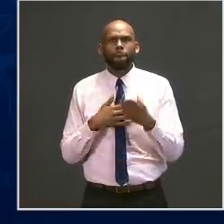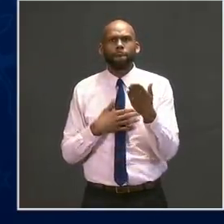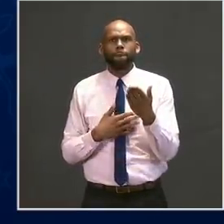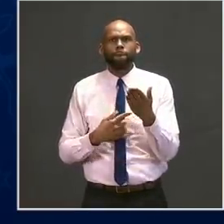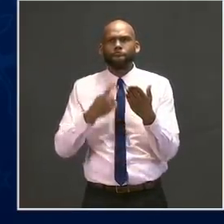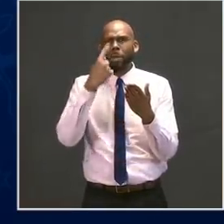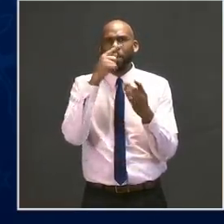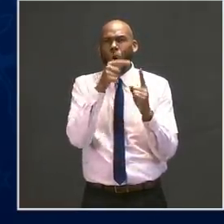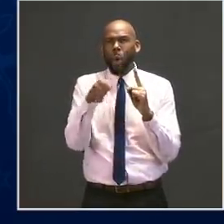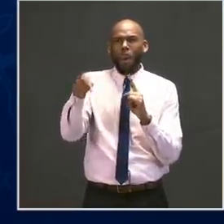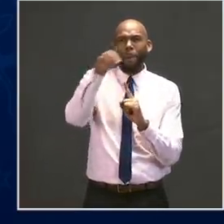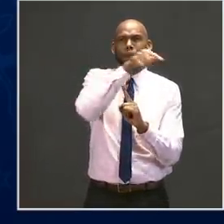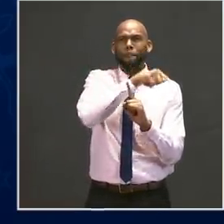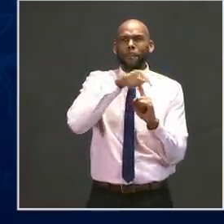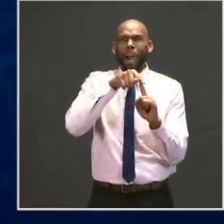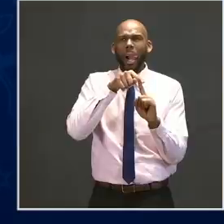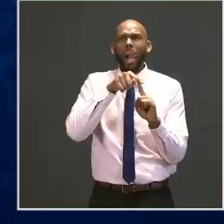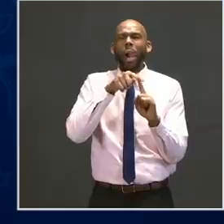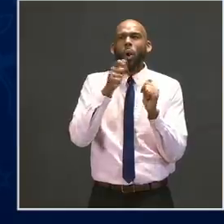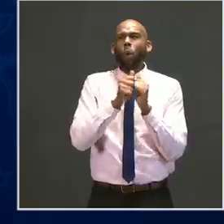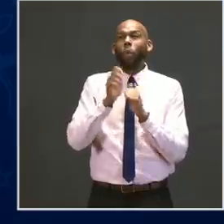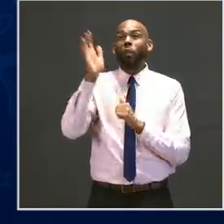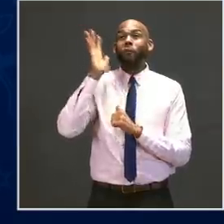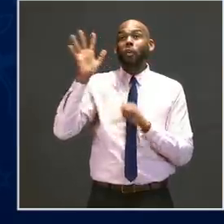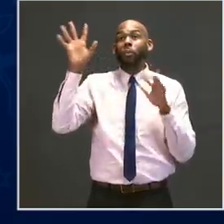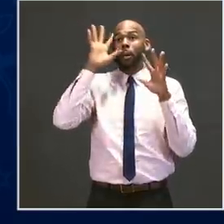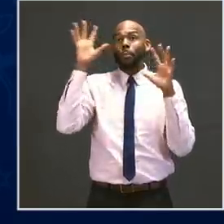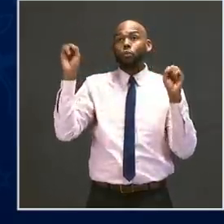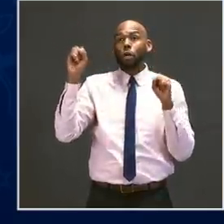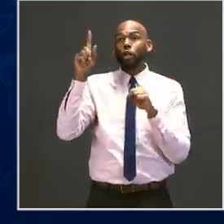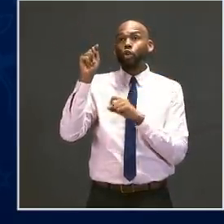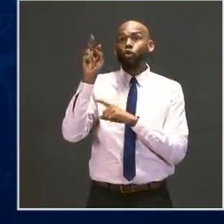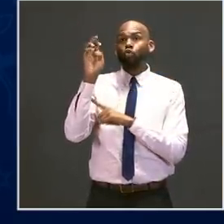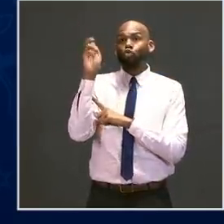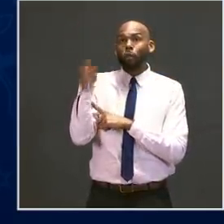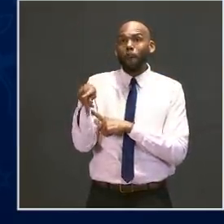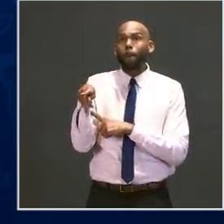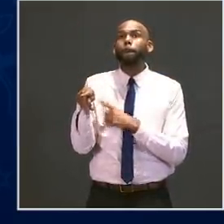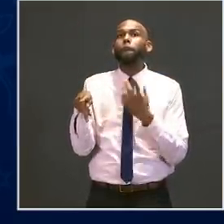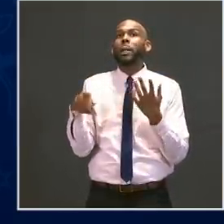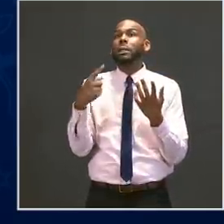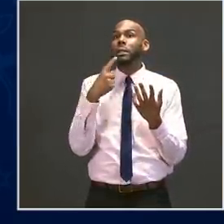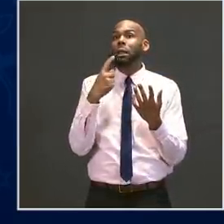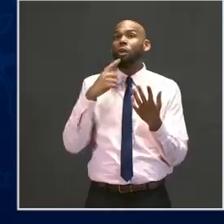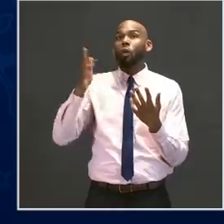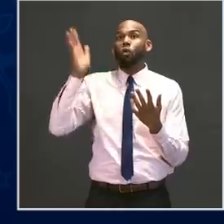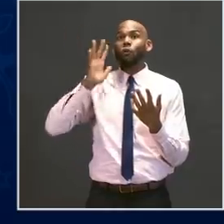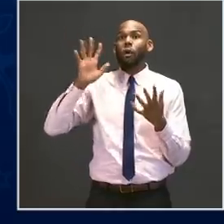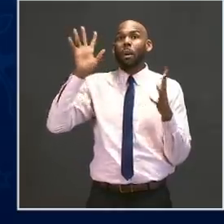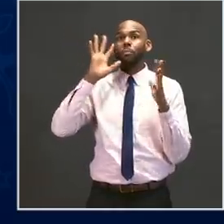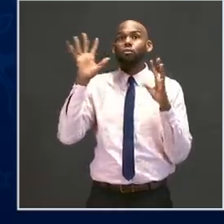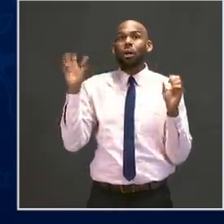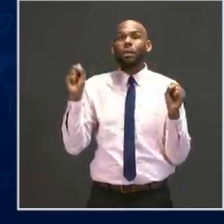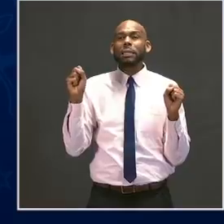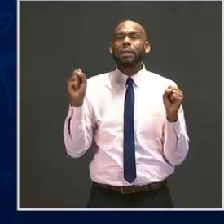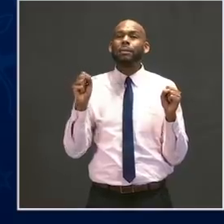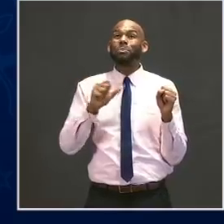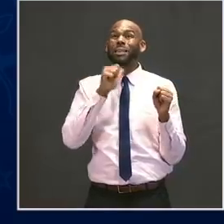on Capitol Hill against former President Trump. I hear you -- the President doesn't want to -- that it's not his role to vote in this trial.